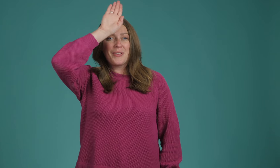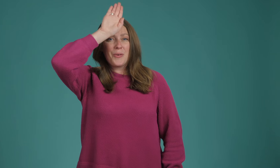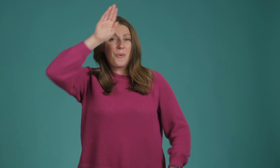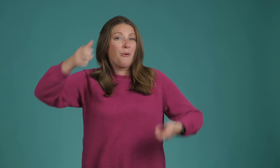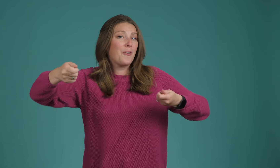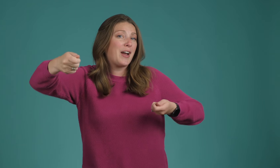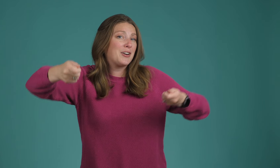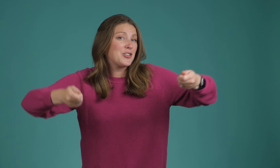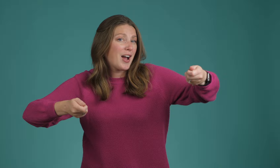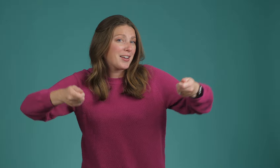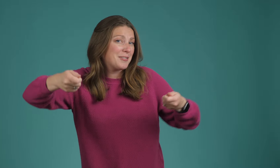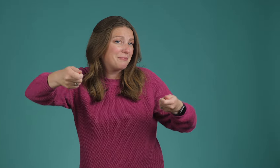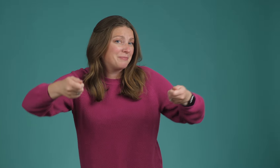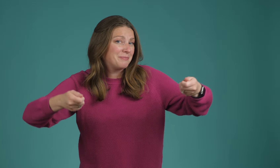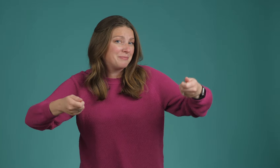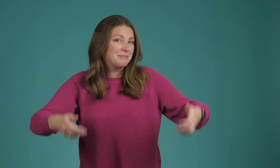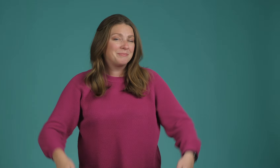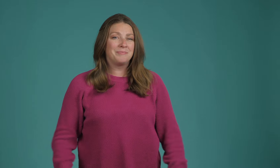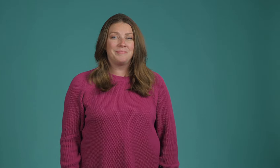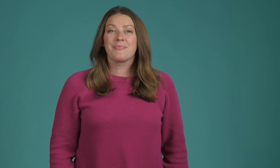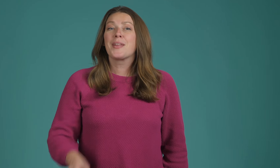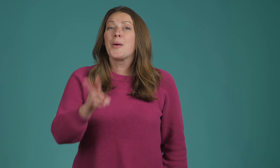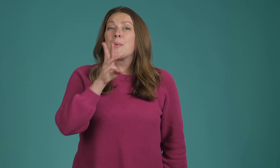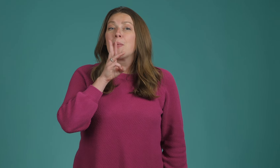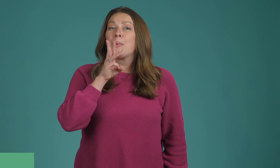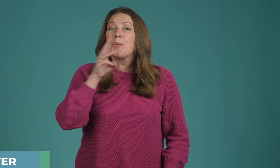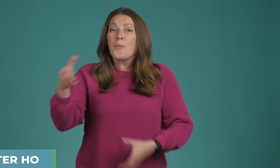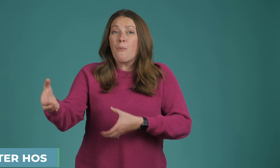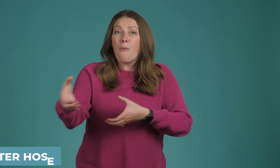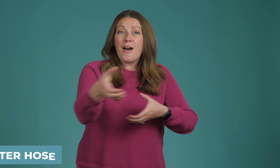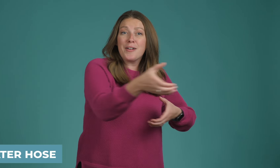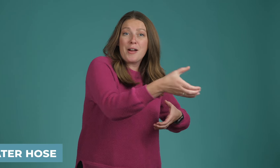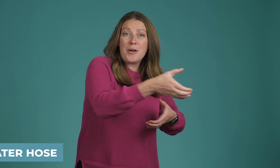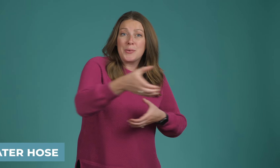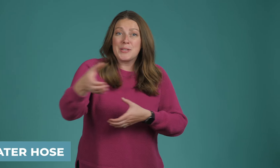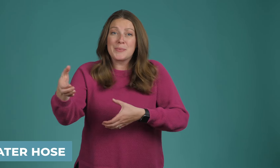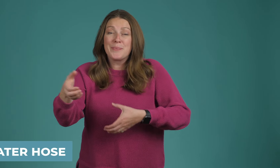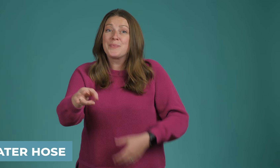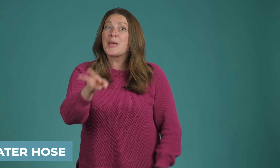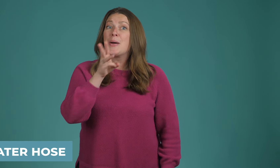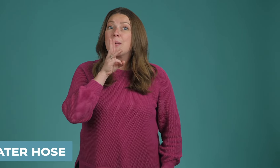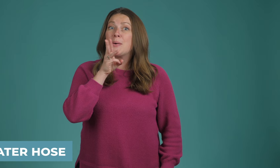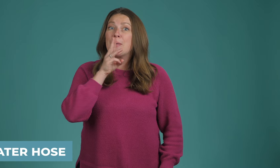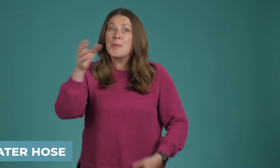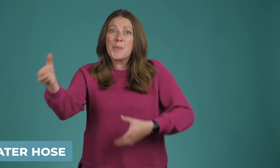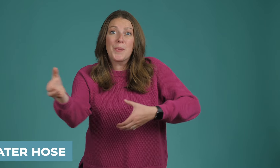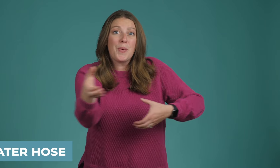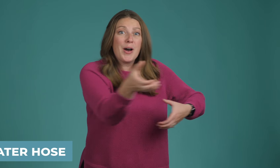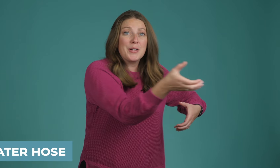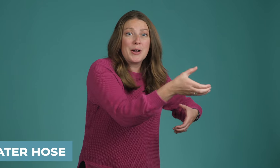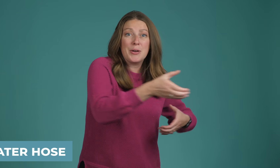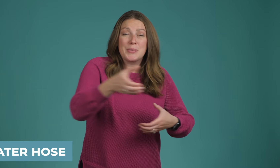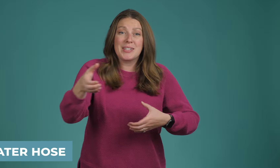or fire truck. Water hose.